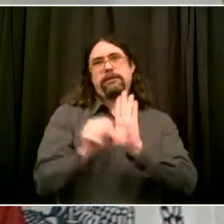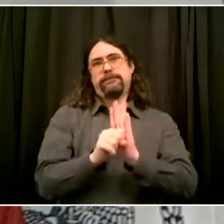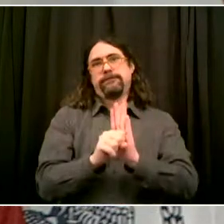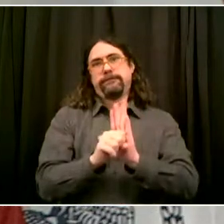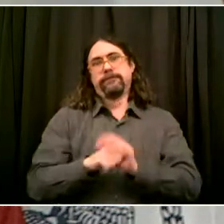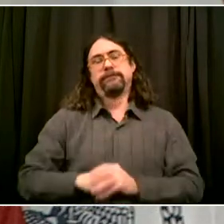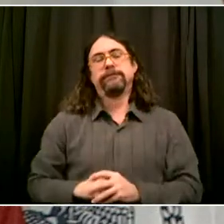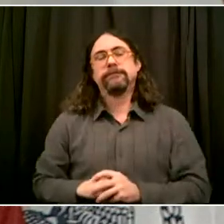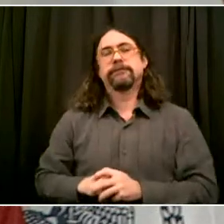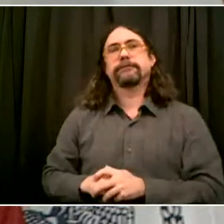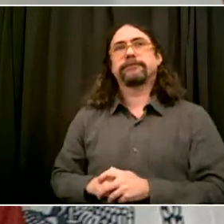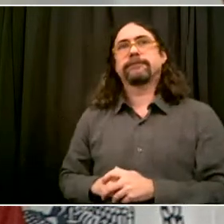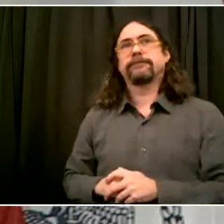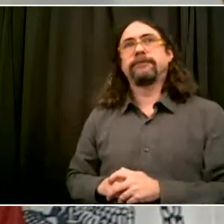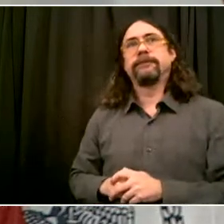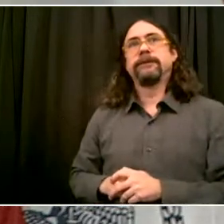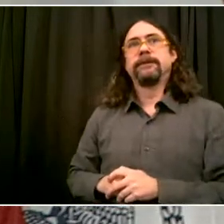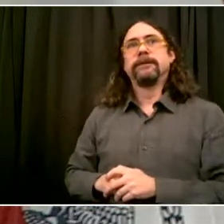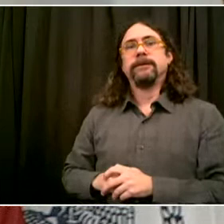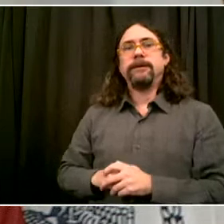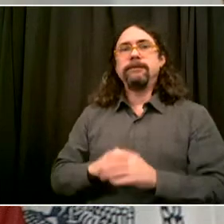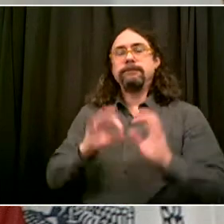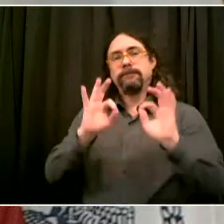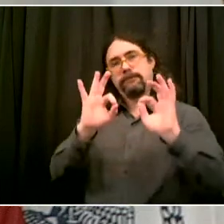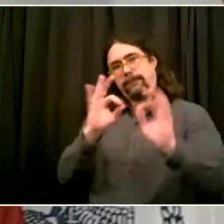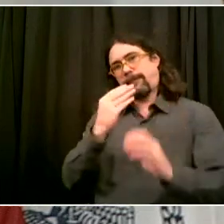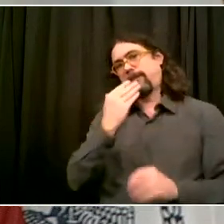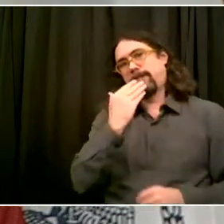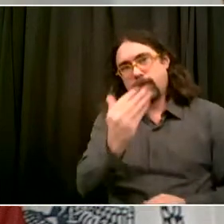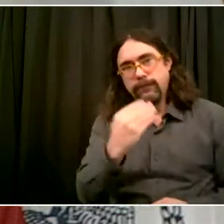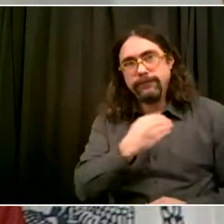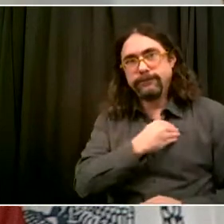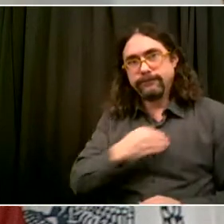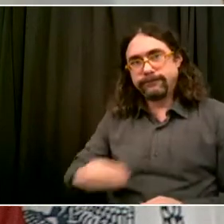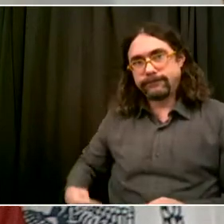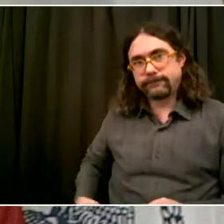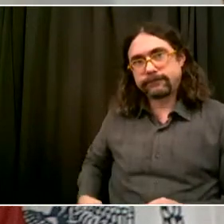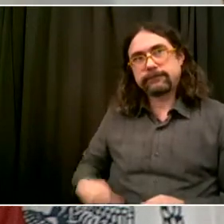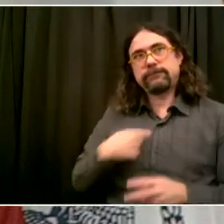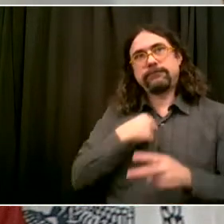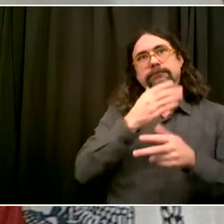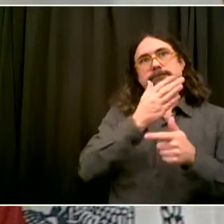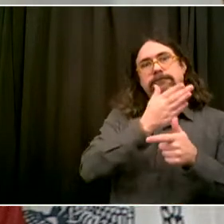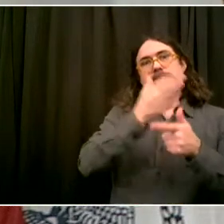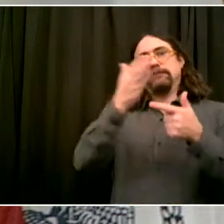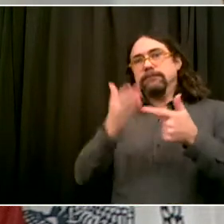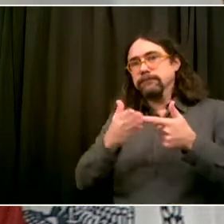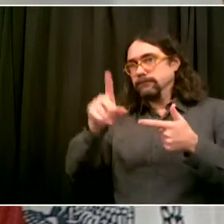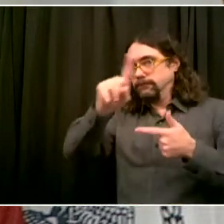PROPERLY QUALLIFY, , FIRSSAT ND FOREMOST, THE SAFETY OF